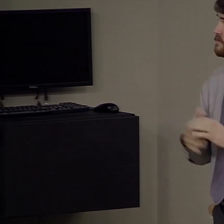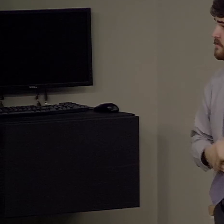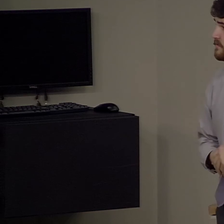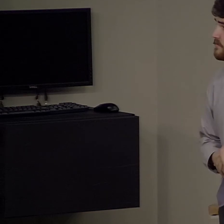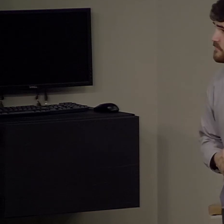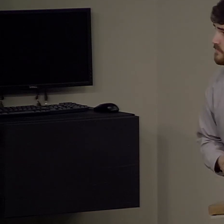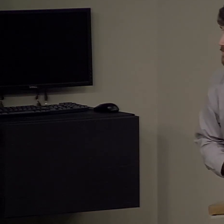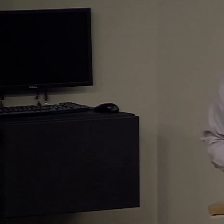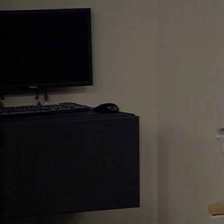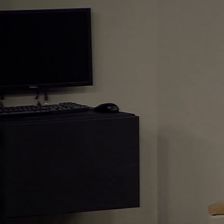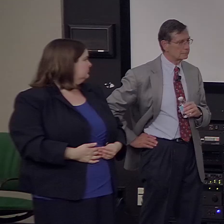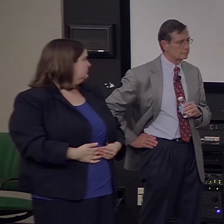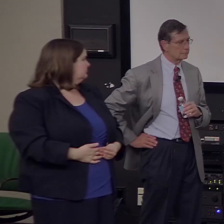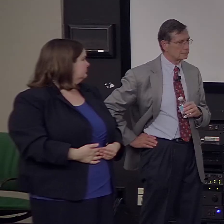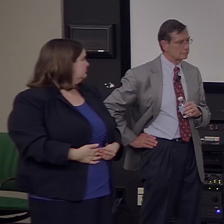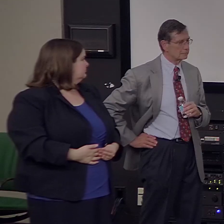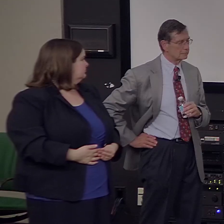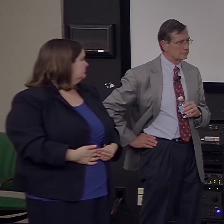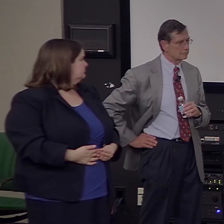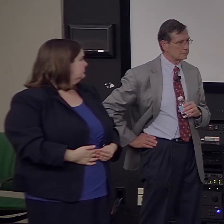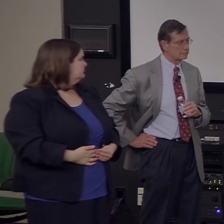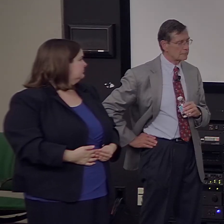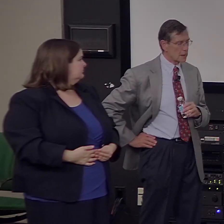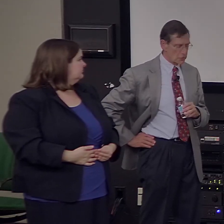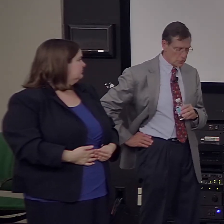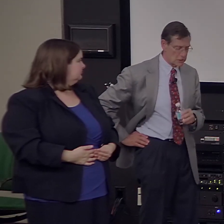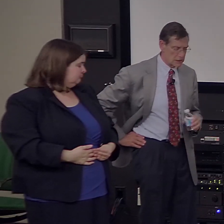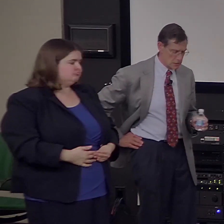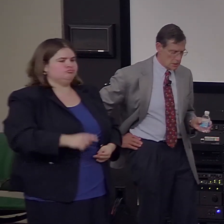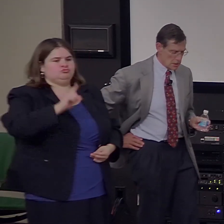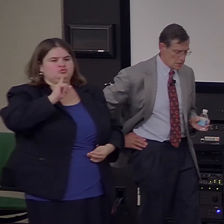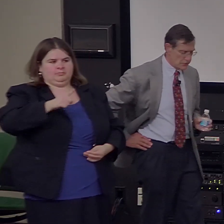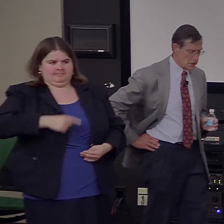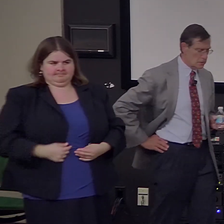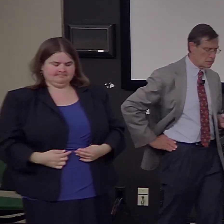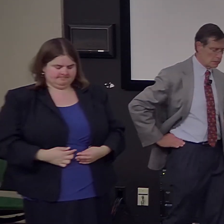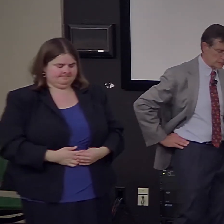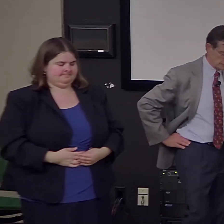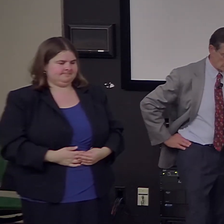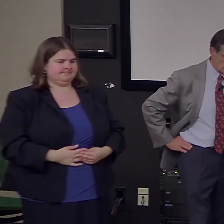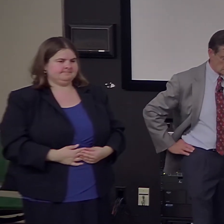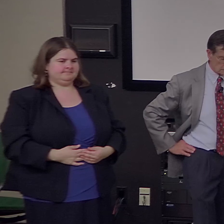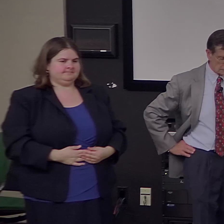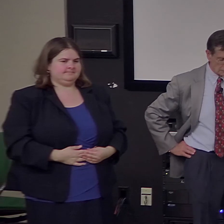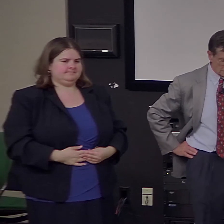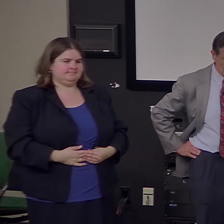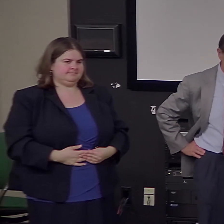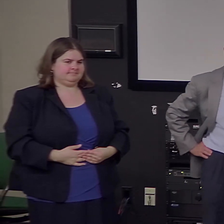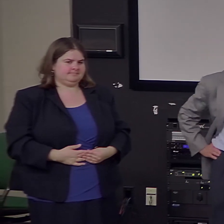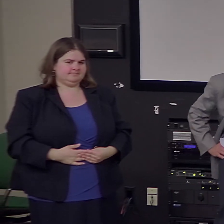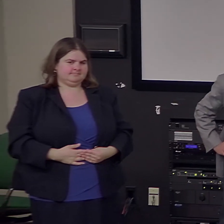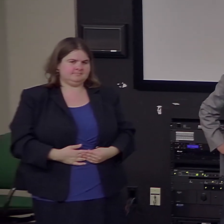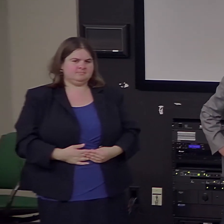are for the study ongoing? Sure. So 16, 15 and 16, which is the age